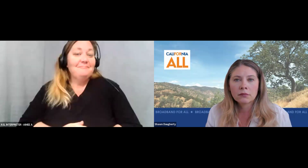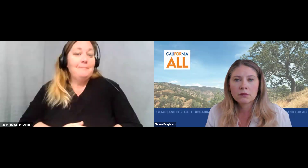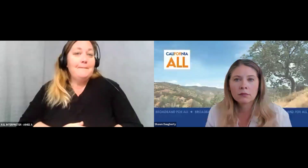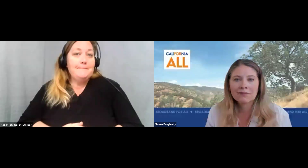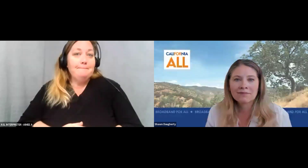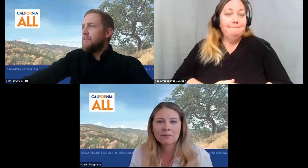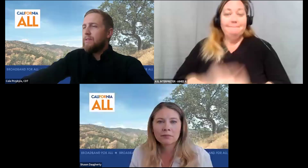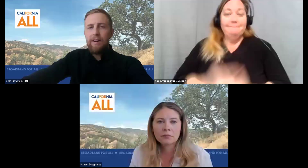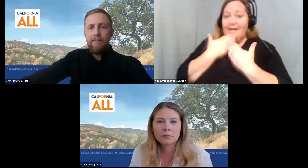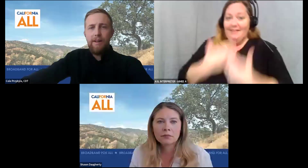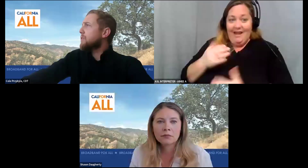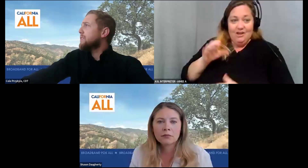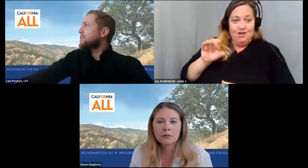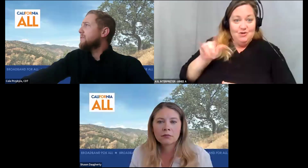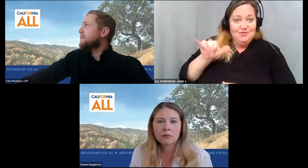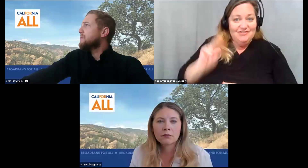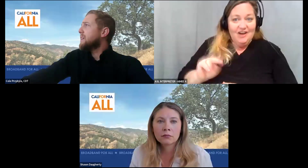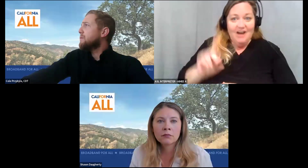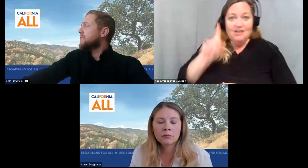Thank you, Shawn. It looks like we do have one question from Steve,